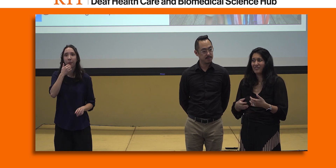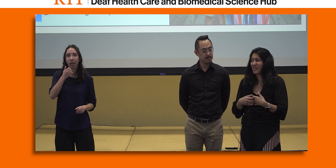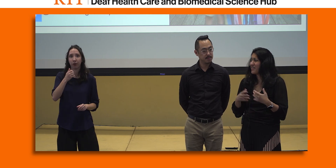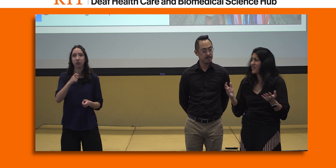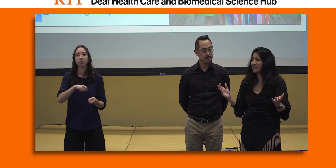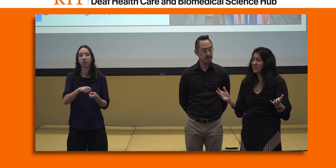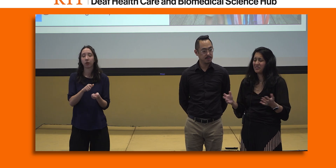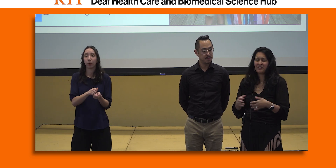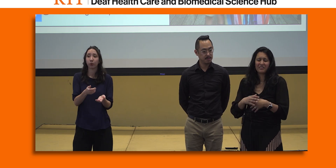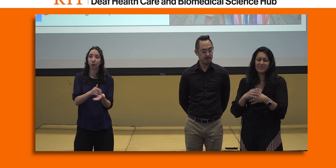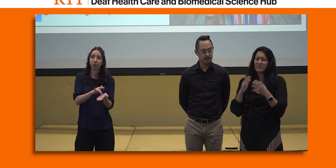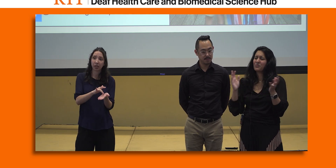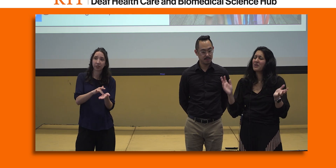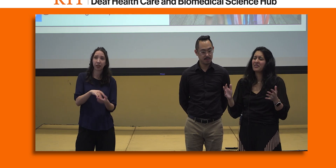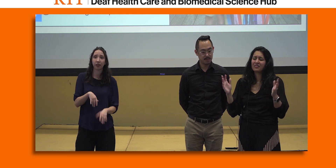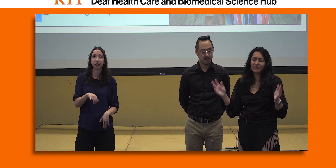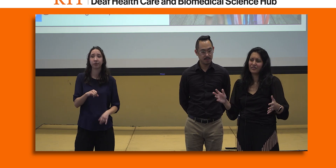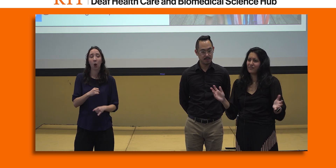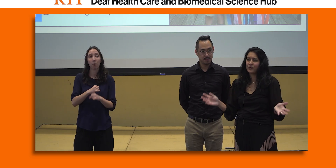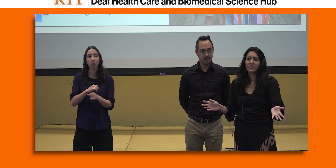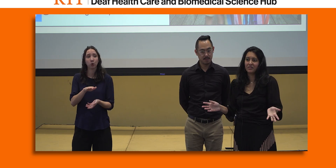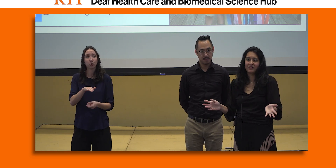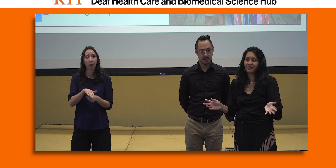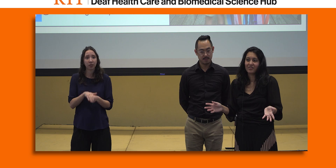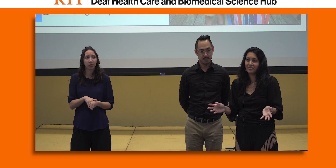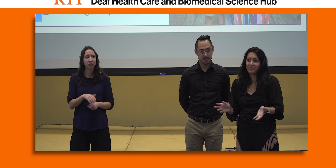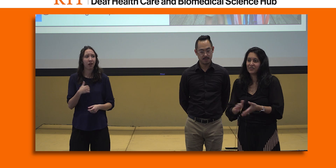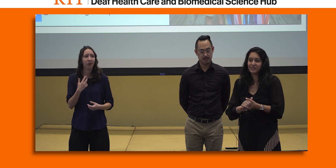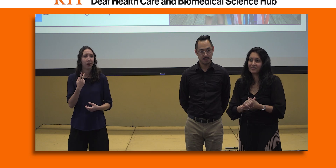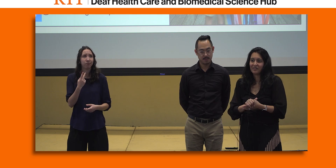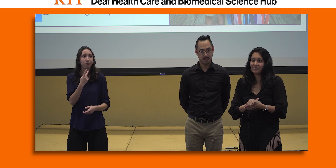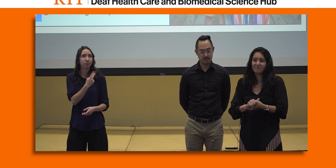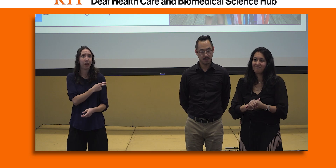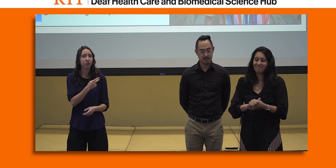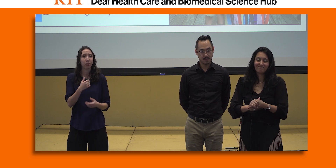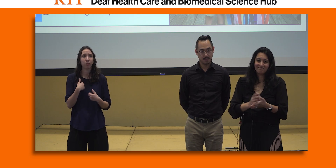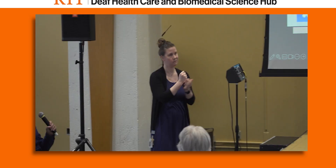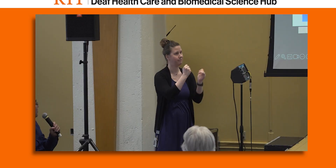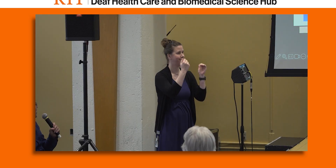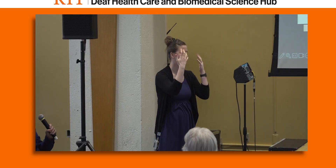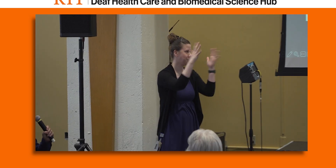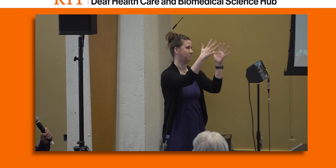I've had patients live 20, 30, 40 years on their livers, so... Thank you so much again.